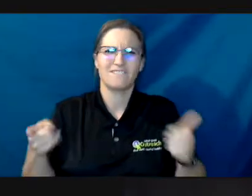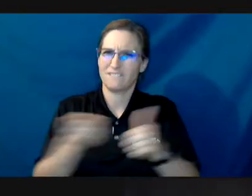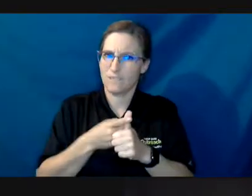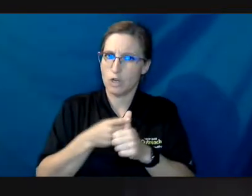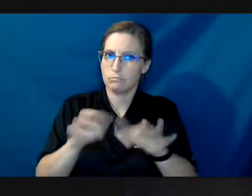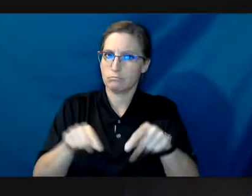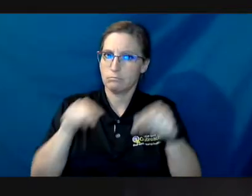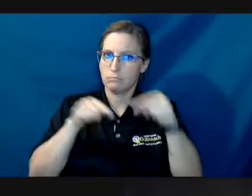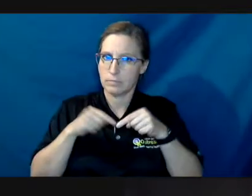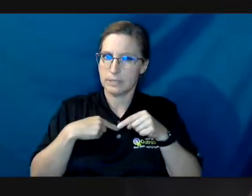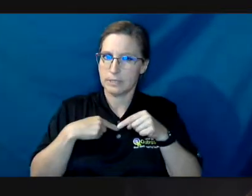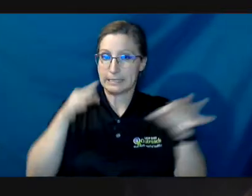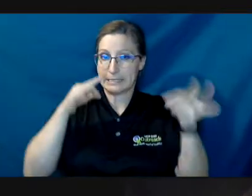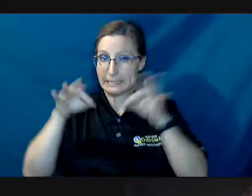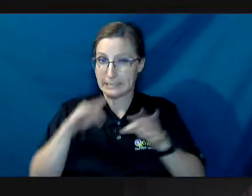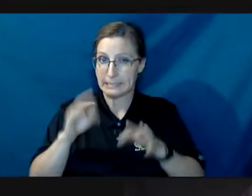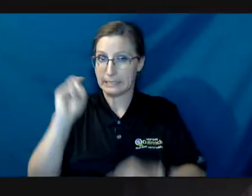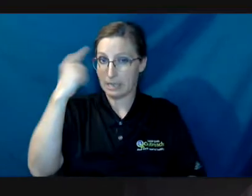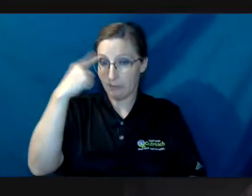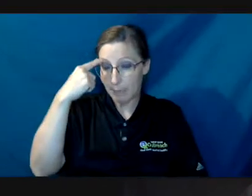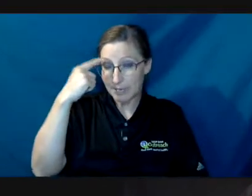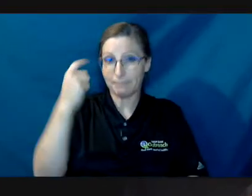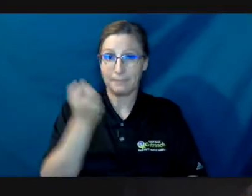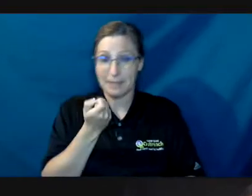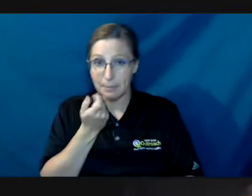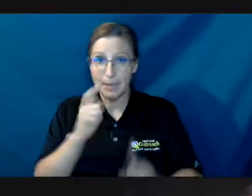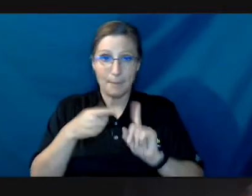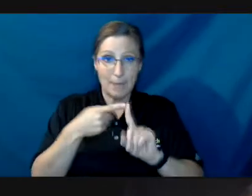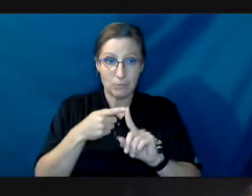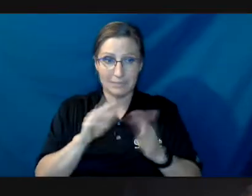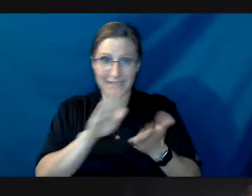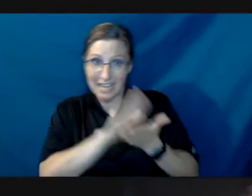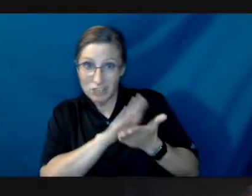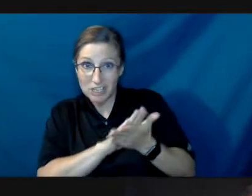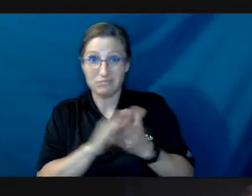government works in terms of education.